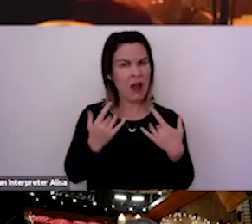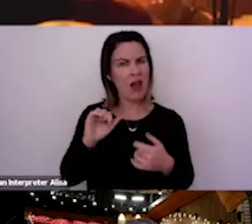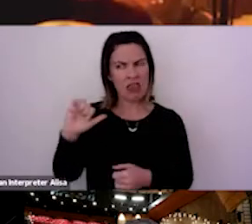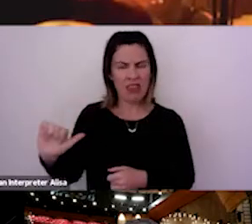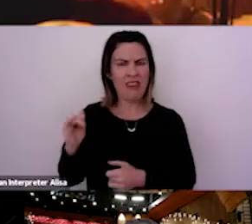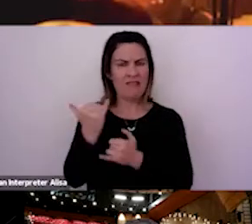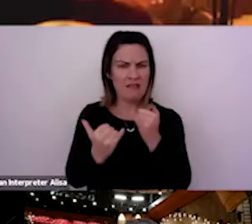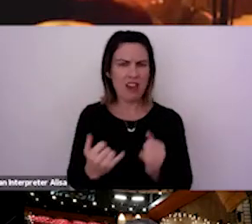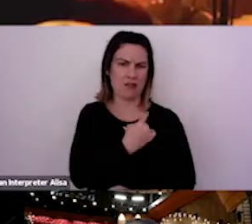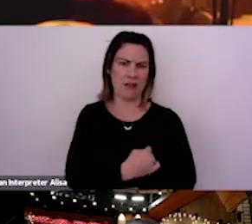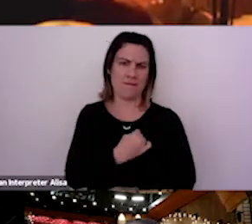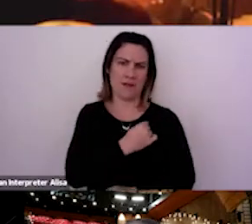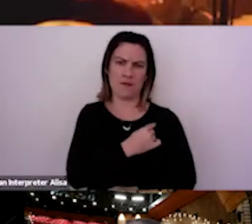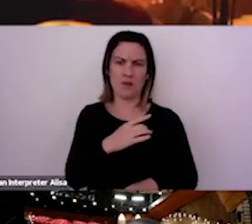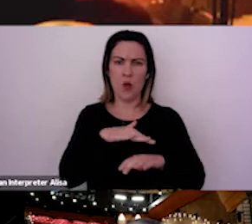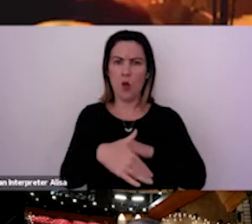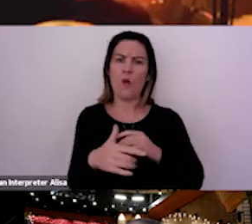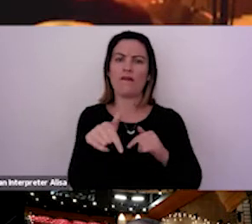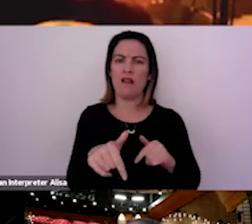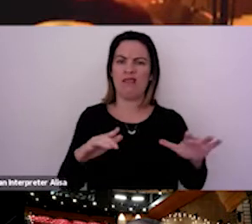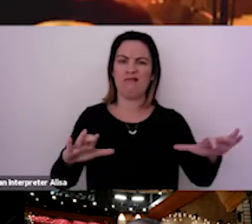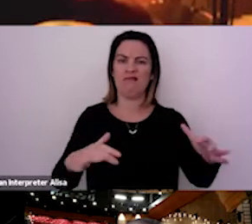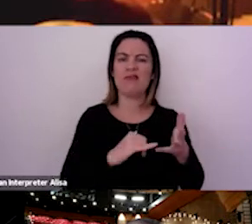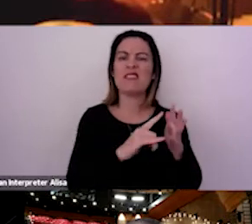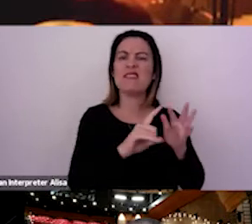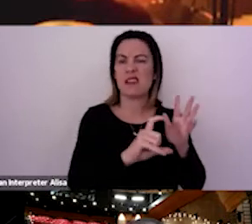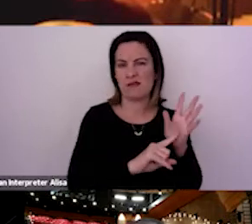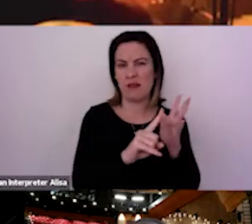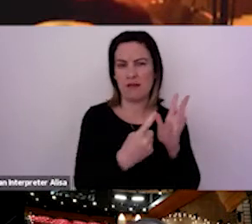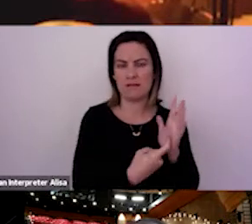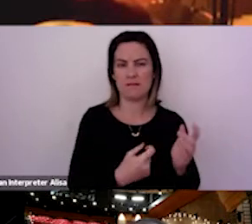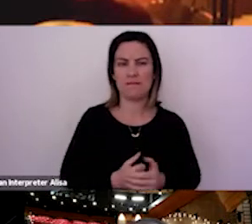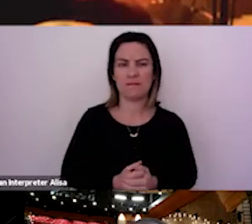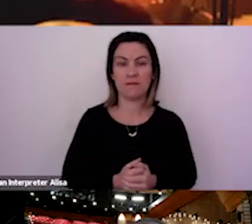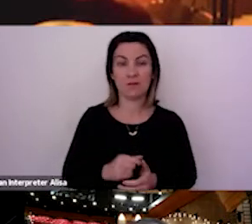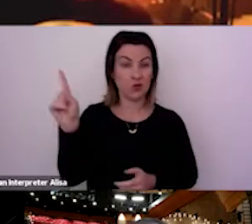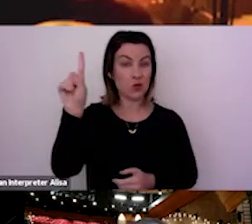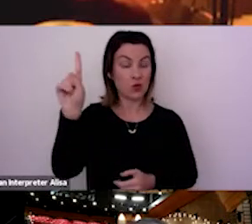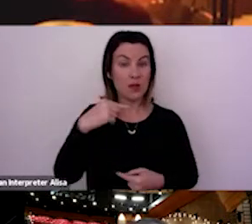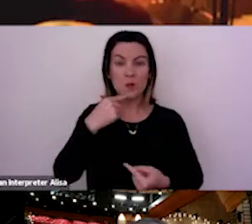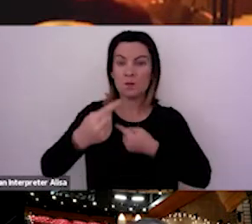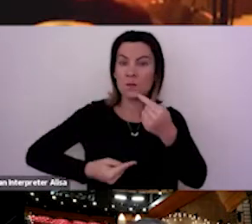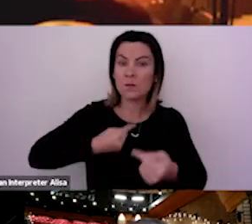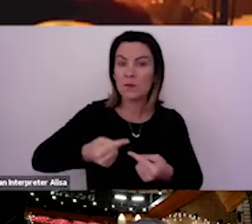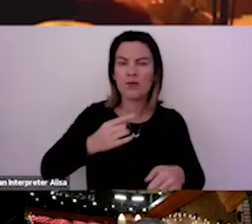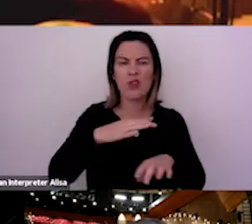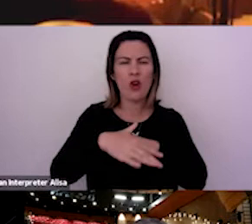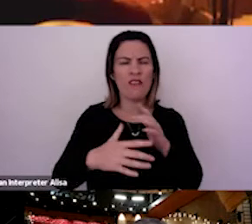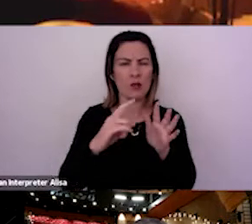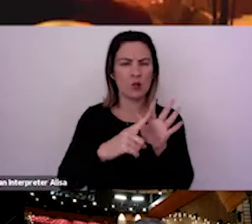committed they are to supporting you and the sector. As I mentioned, today we will discuss the results of the July falz from the Audience Outlook Monitor Australia which is the fifth